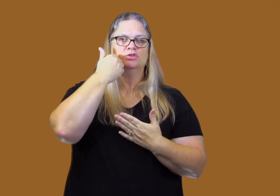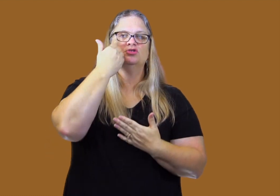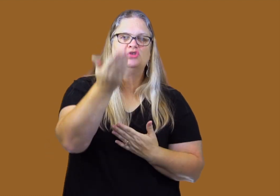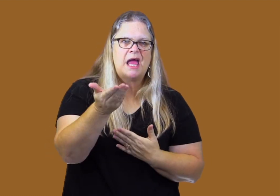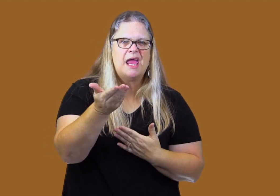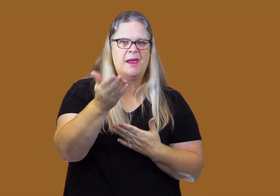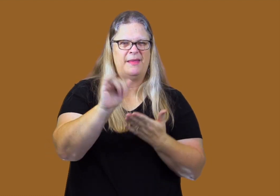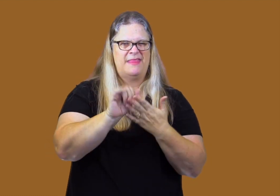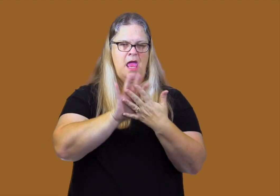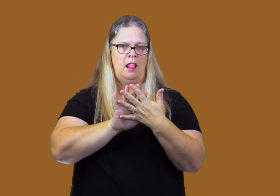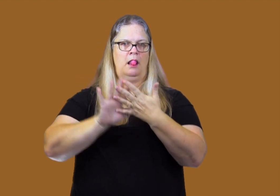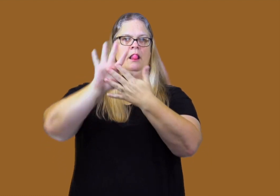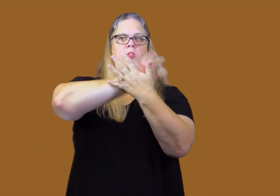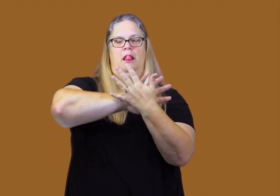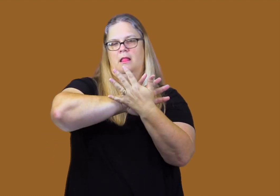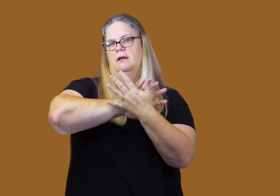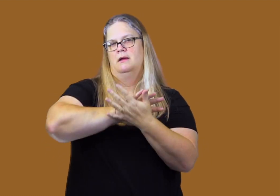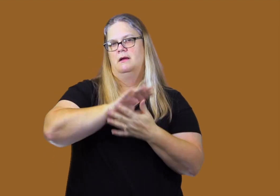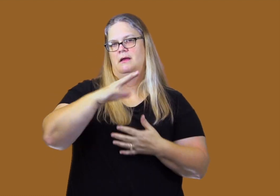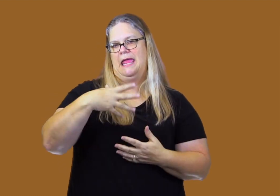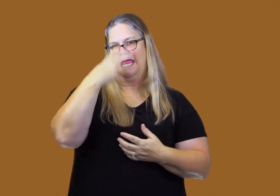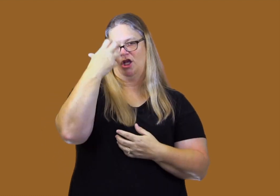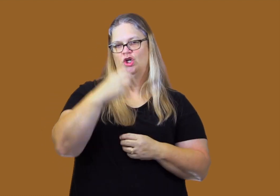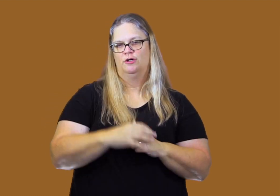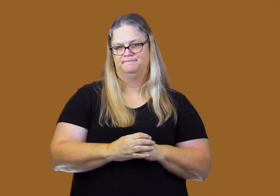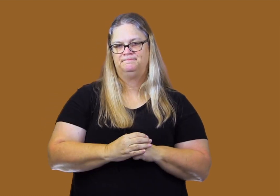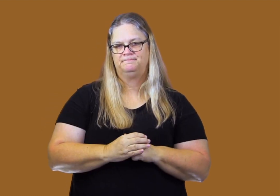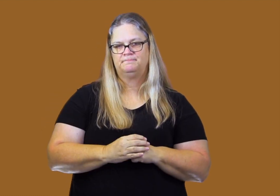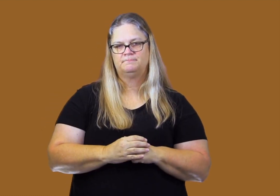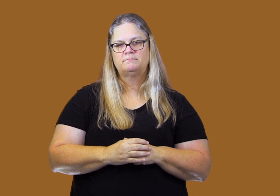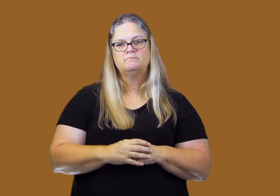shame, or others that are hidden by anger.